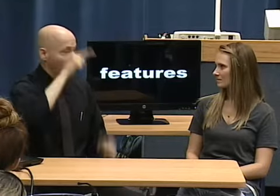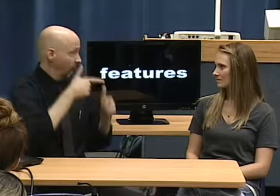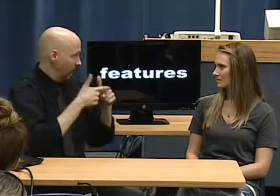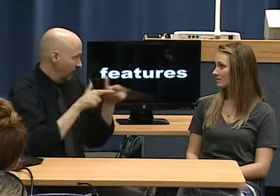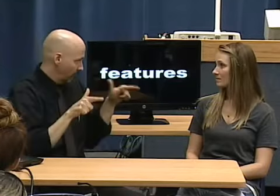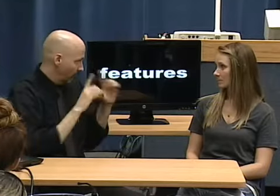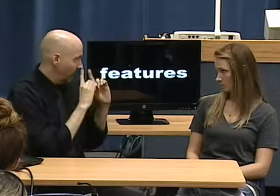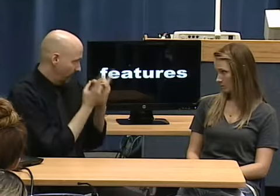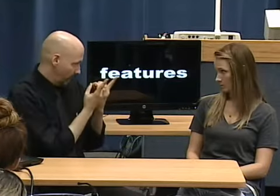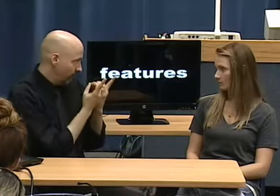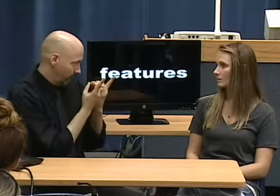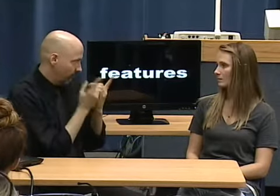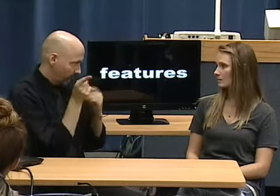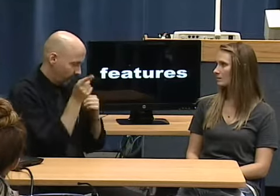for the language department.